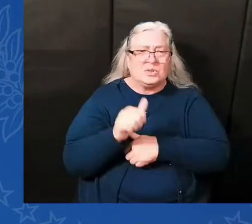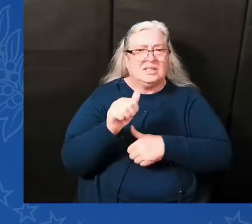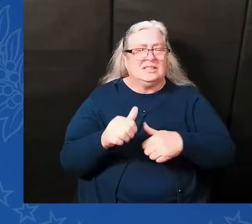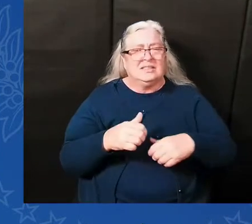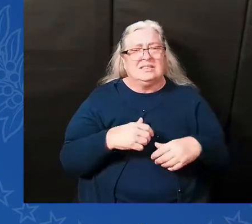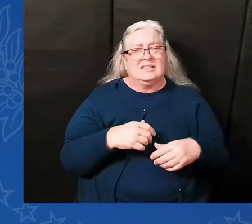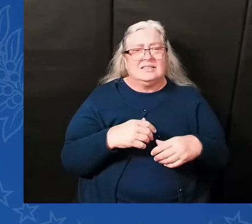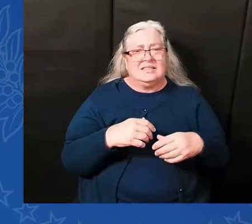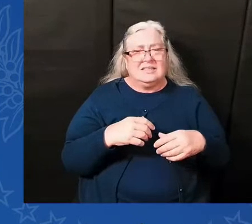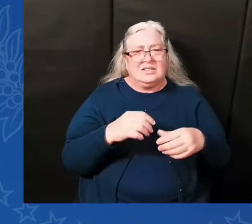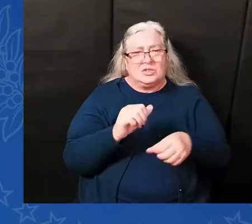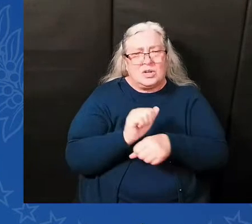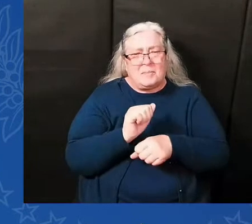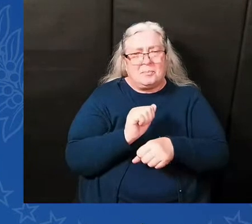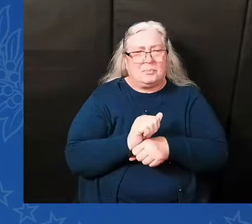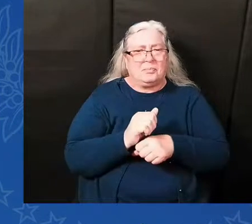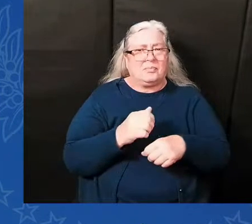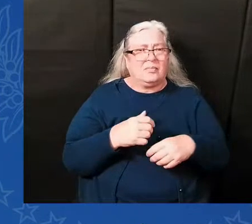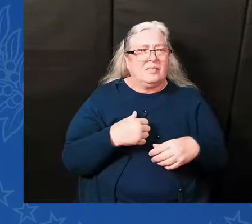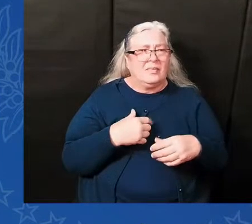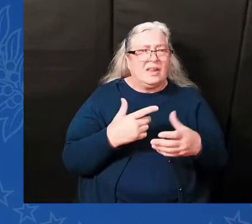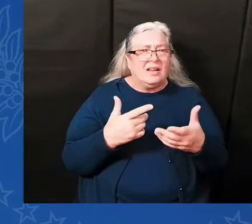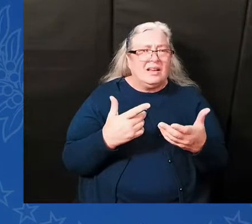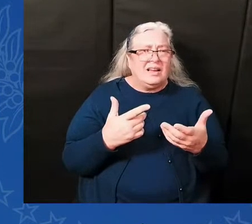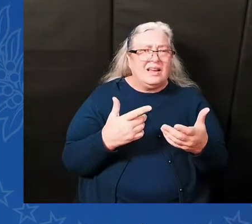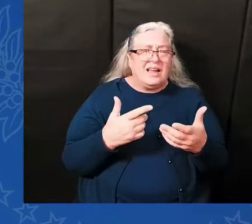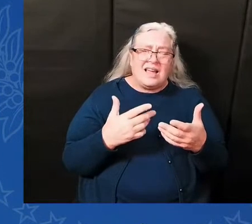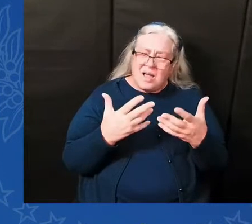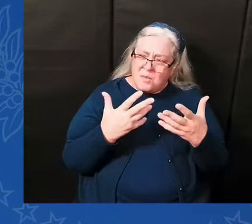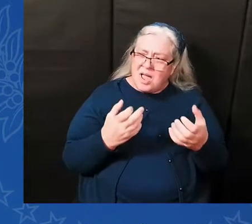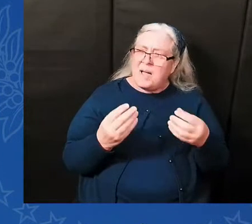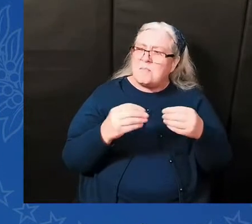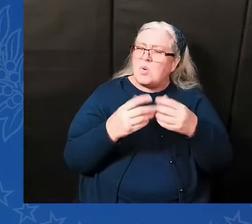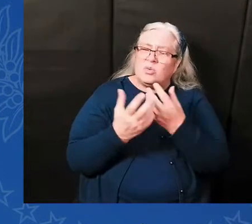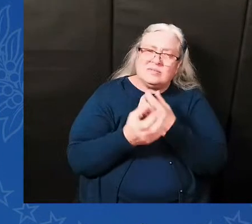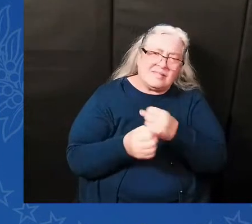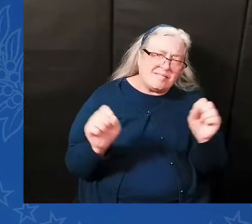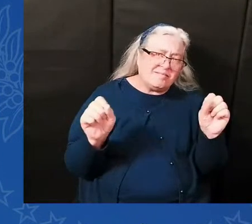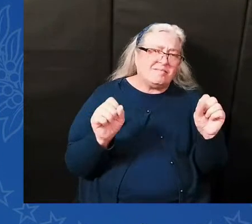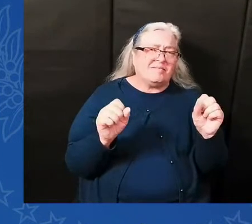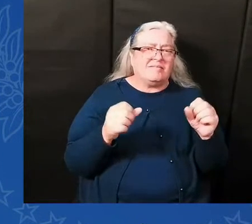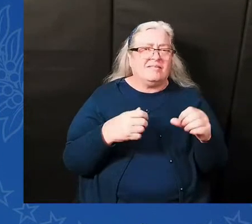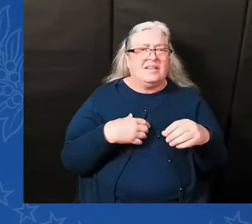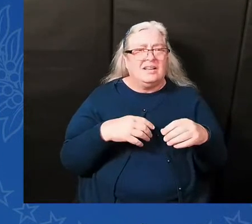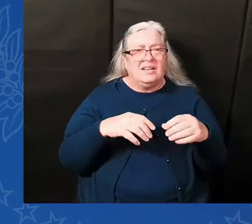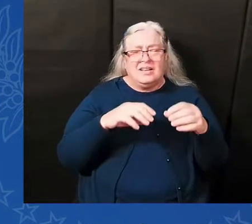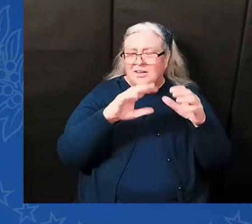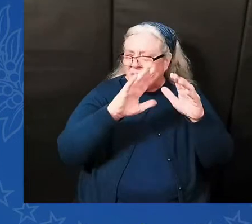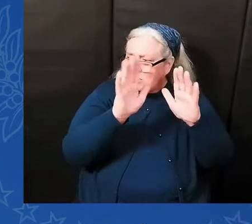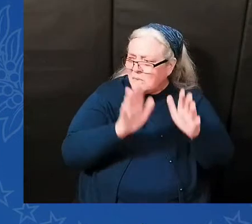With the effects of climate change becoming more severe, fire departments that never trained for wildfires --